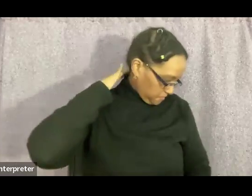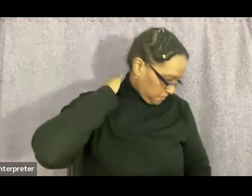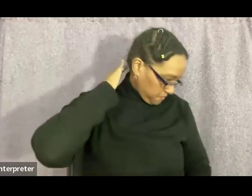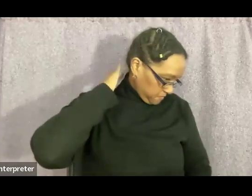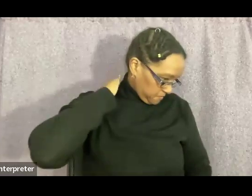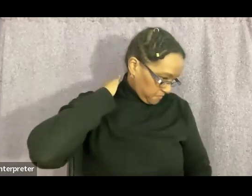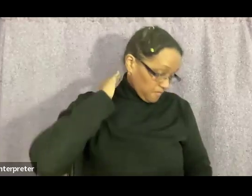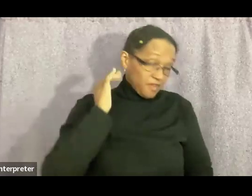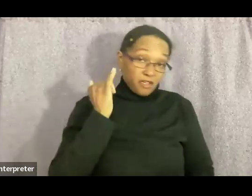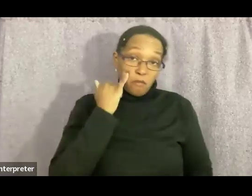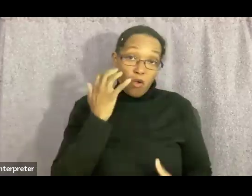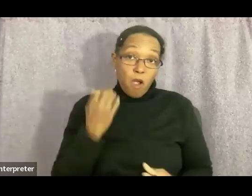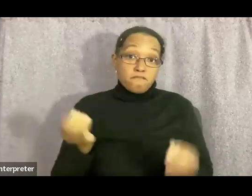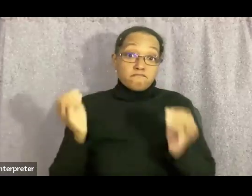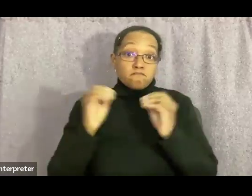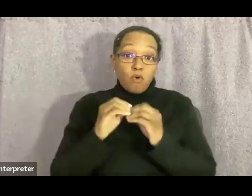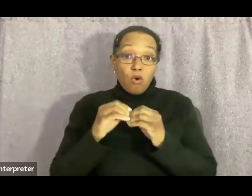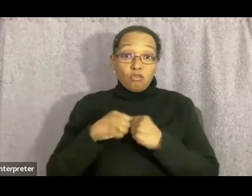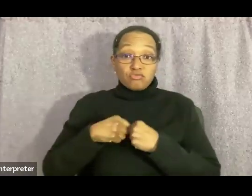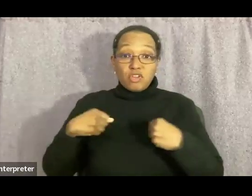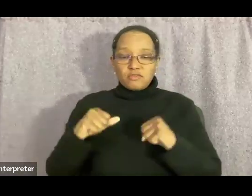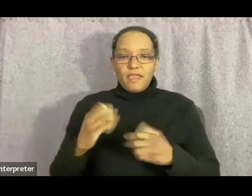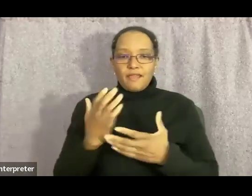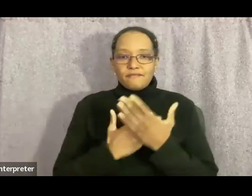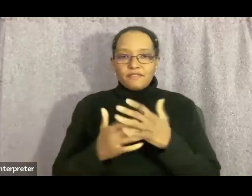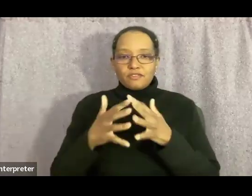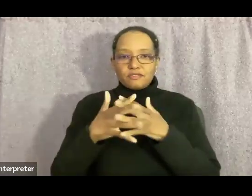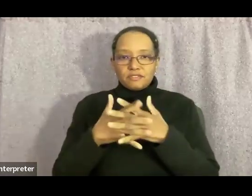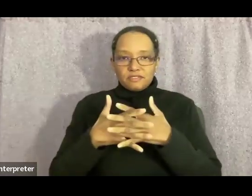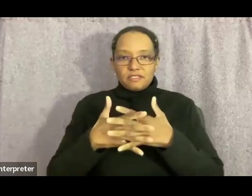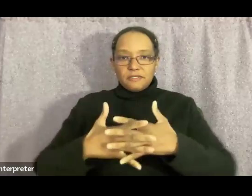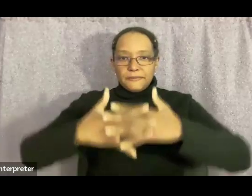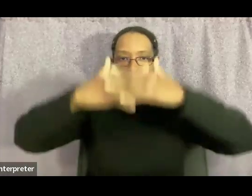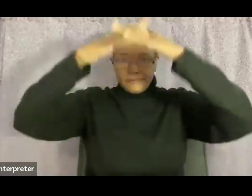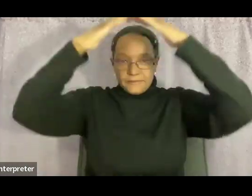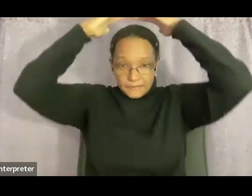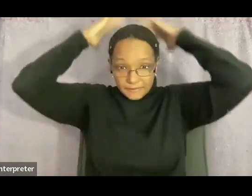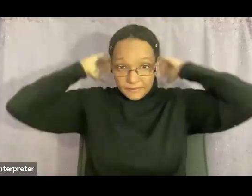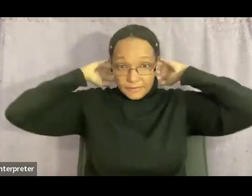If you want a little more, you can interlace the fingers and place it, again, gently behind your head.